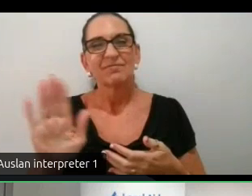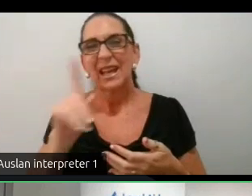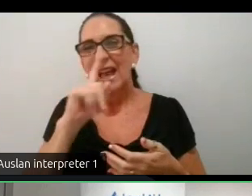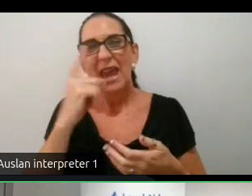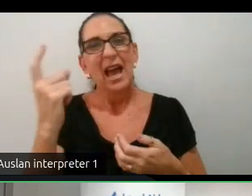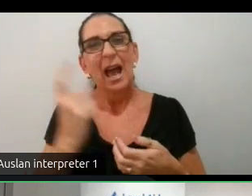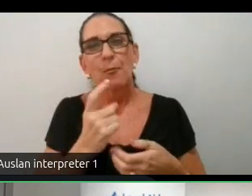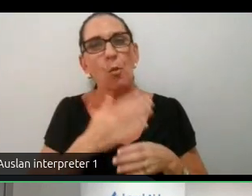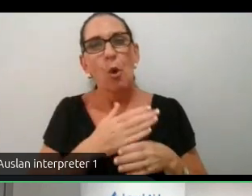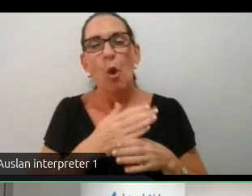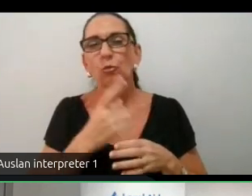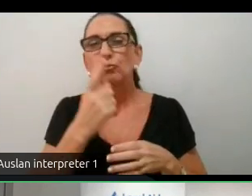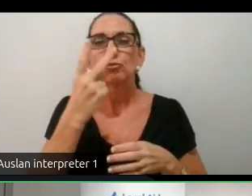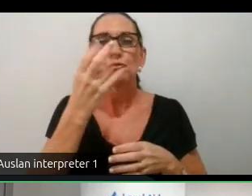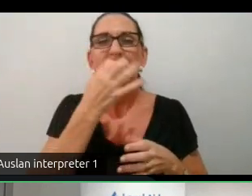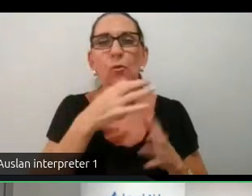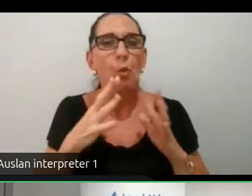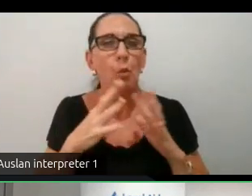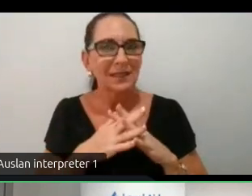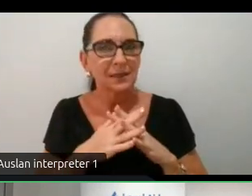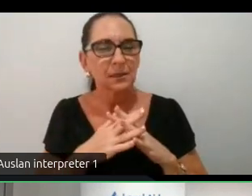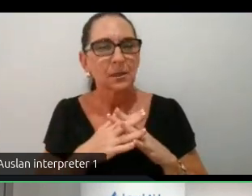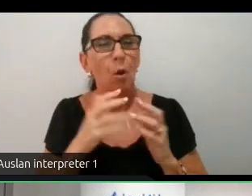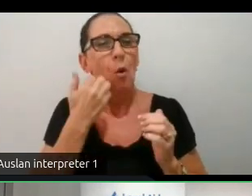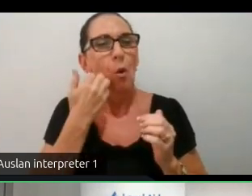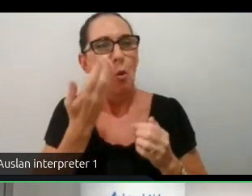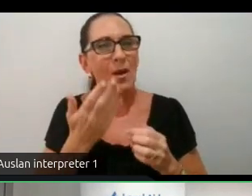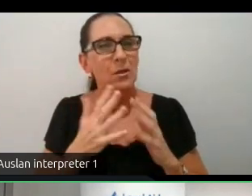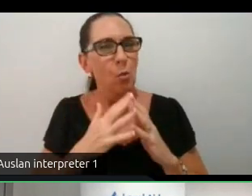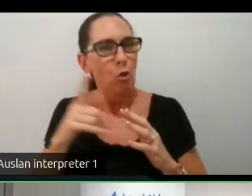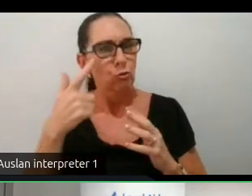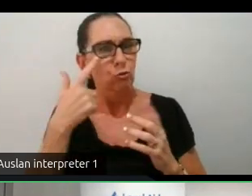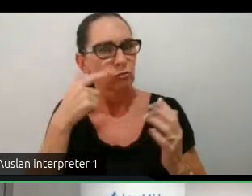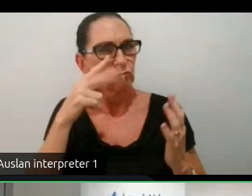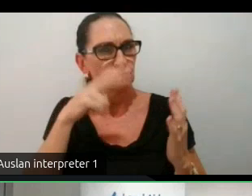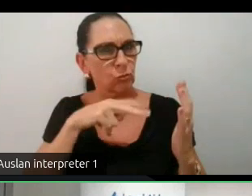don't come in for a few weeks. Yeah. Always worth checking into your rights there, isn't it? That's